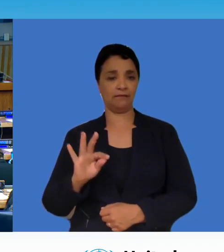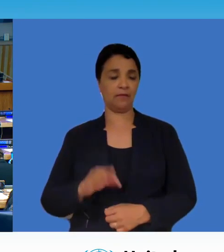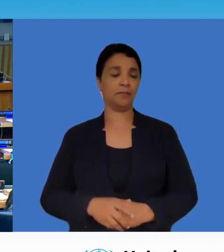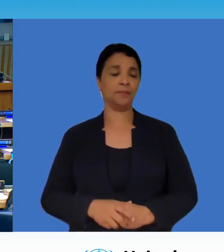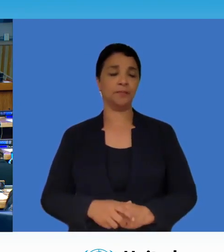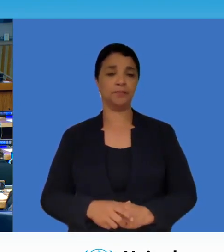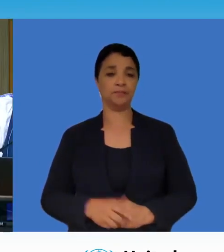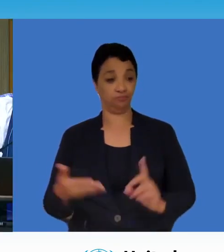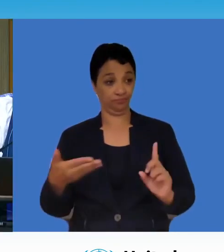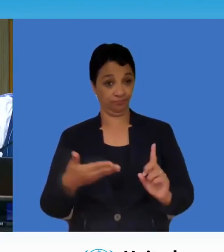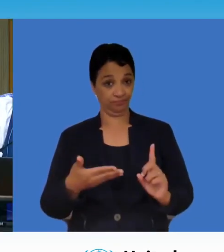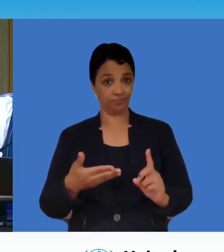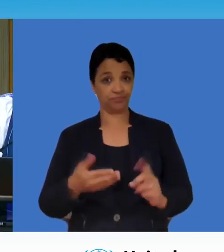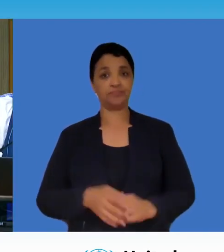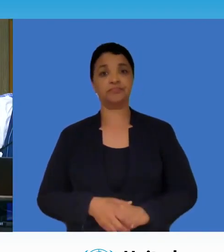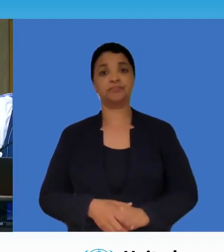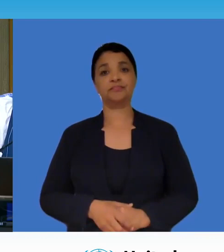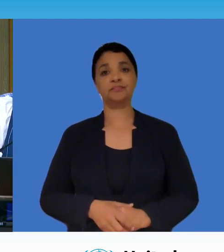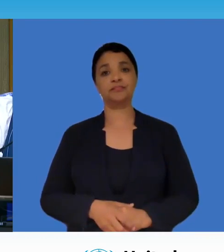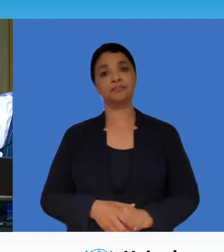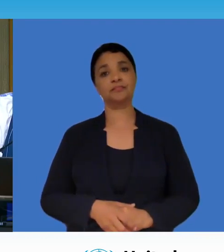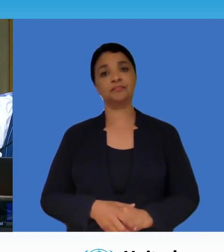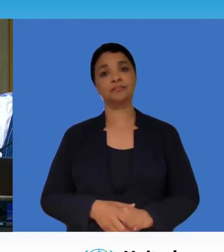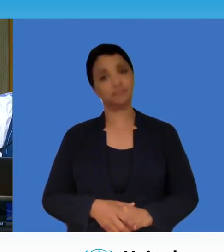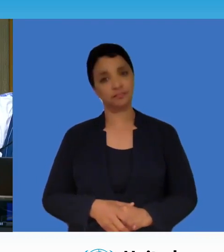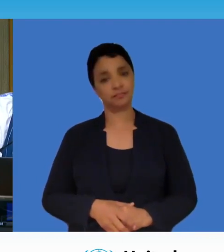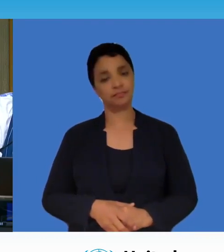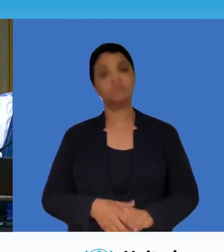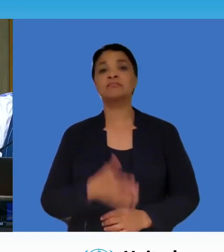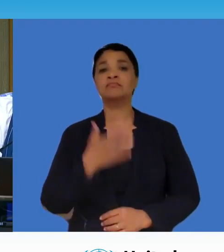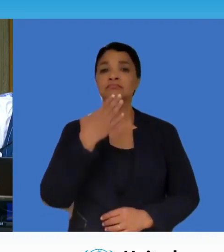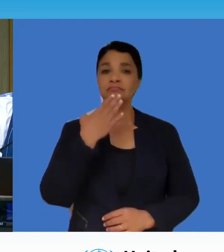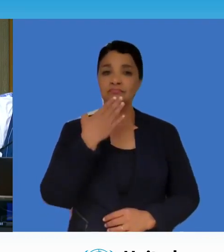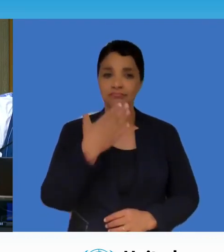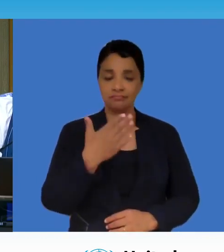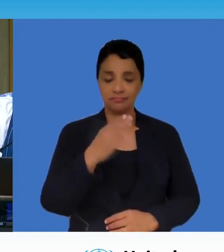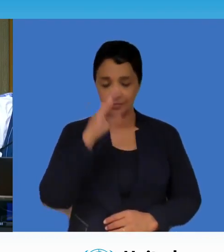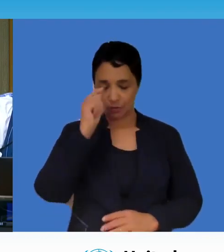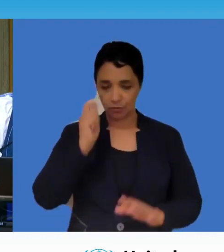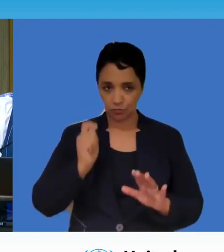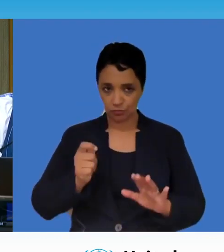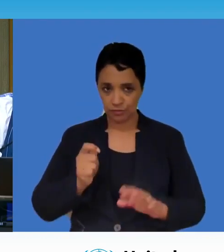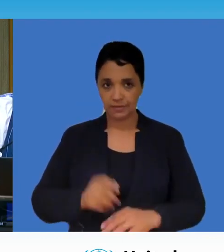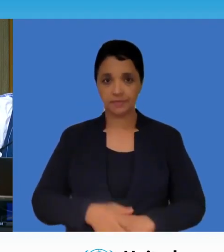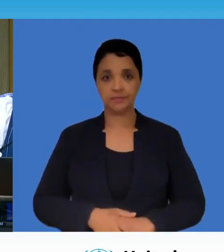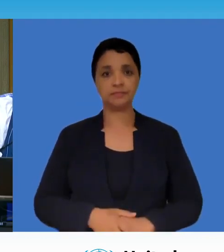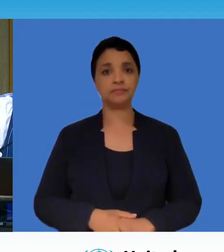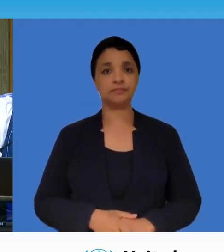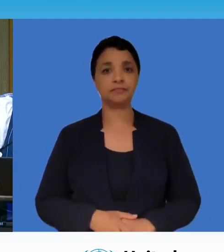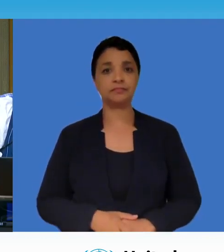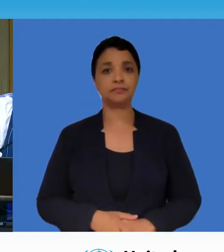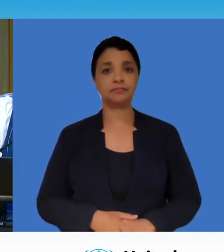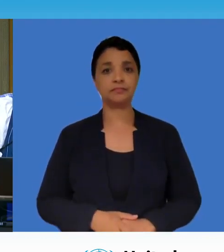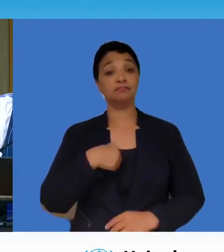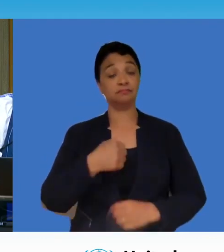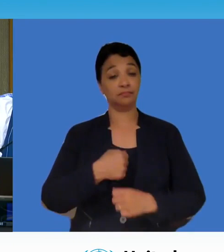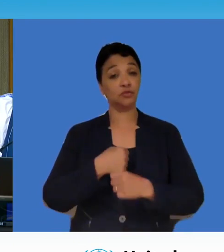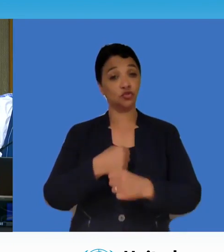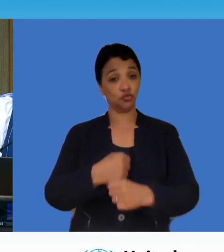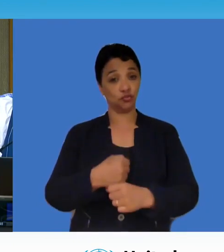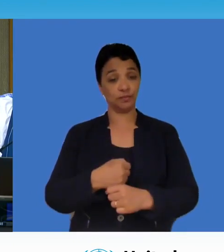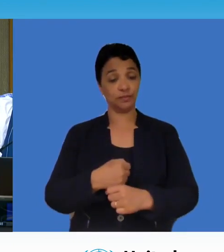ility Forum you have the floor Mr thank you thank thank you Mr President um as representative Civil